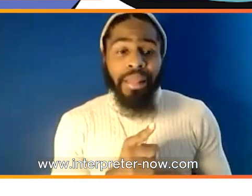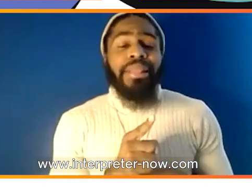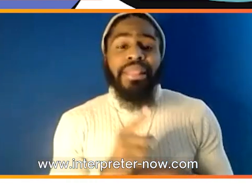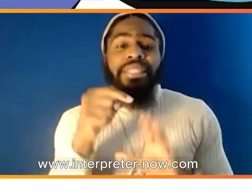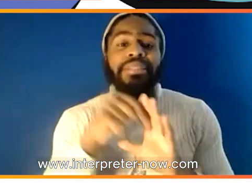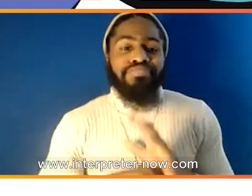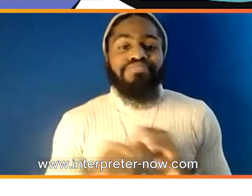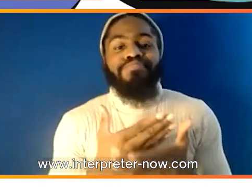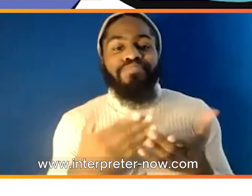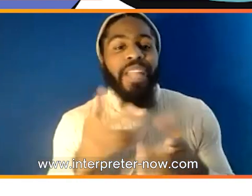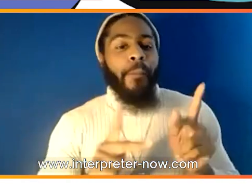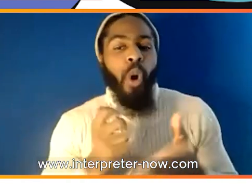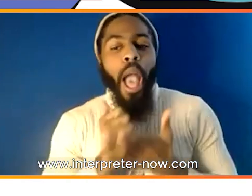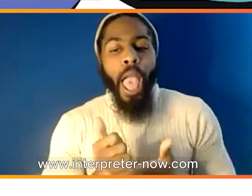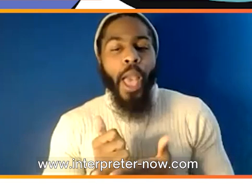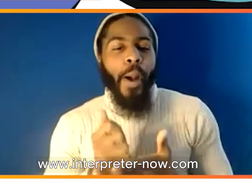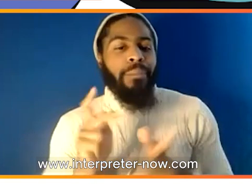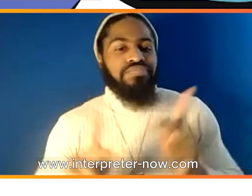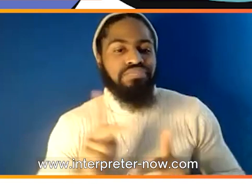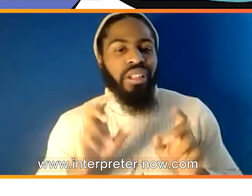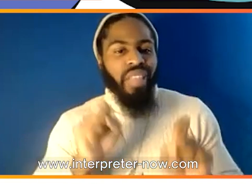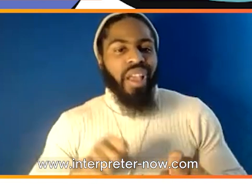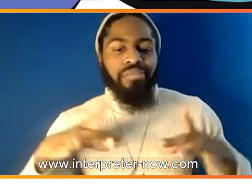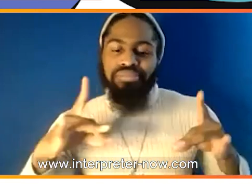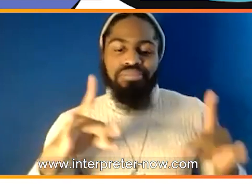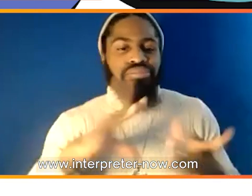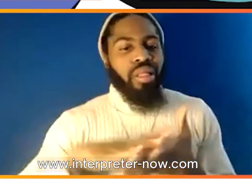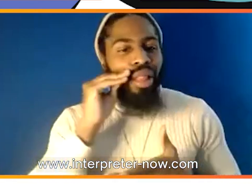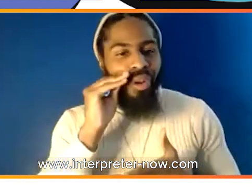you've shared some really tangible things that people can take away. The Do Something